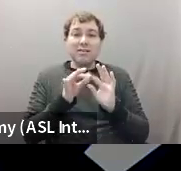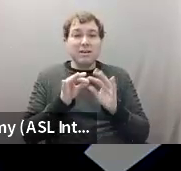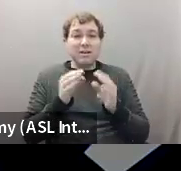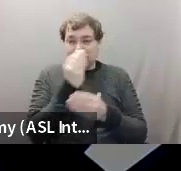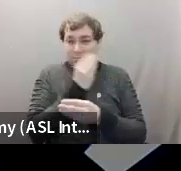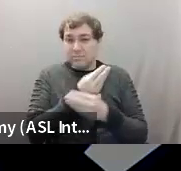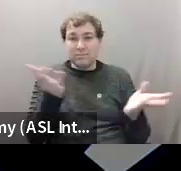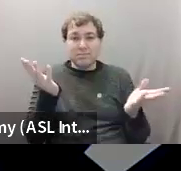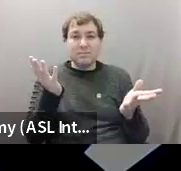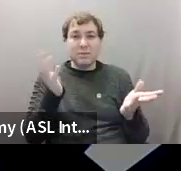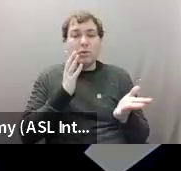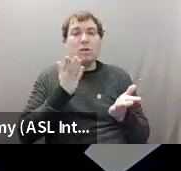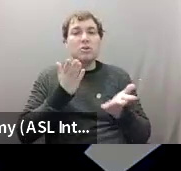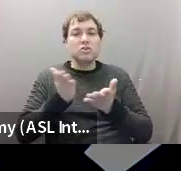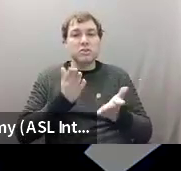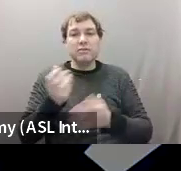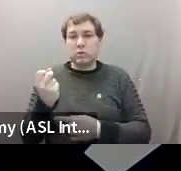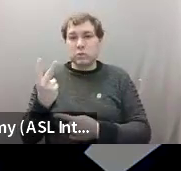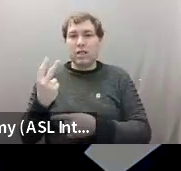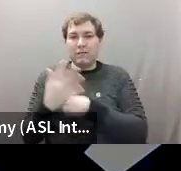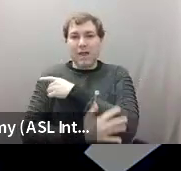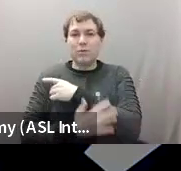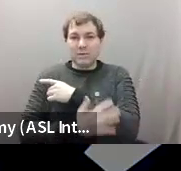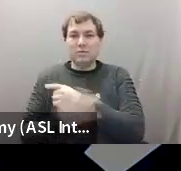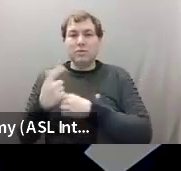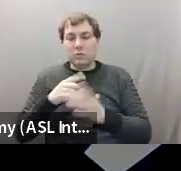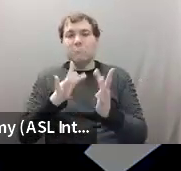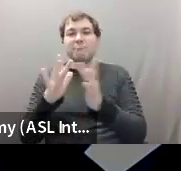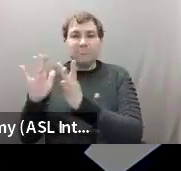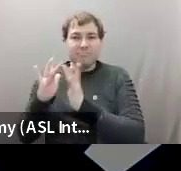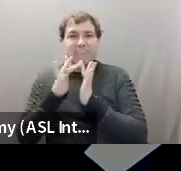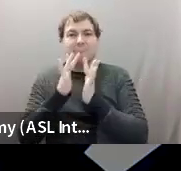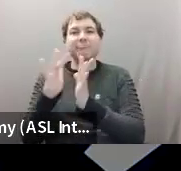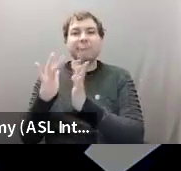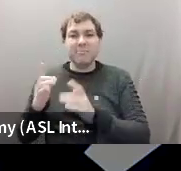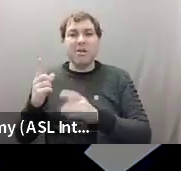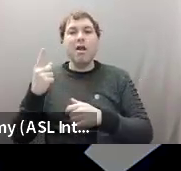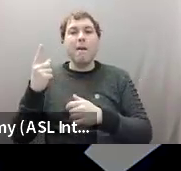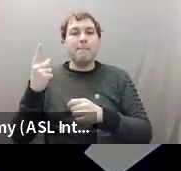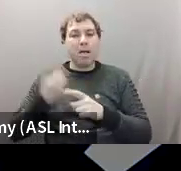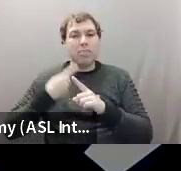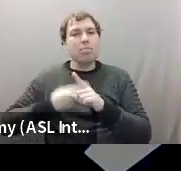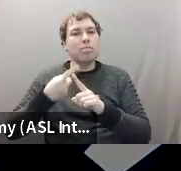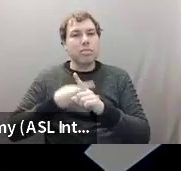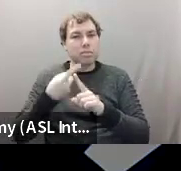james turner: We serve 12 counties. james turner: We do outreach on a monthly, on a monthly basis. james turner: You're a disability.